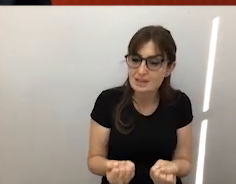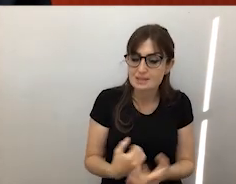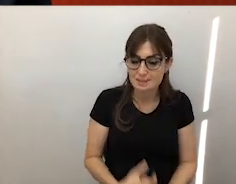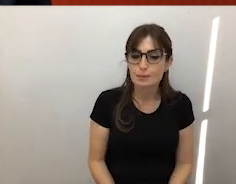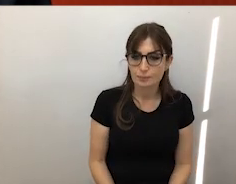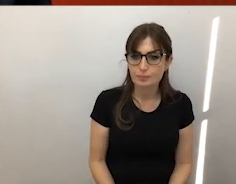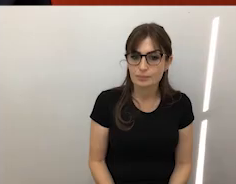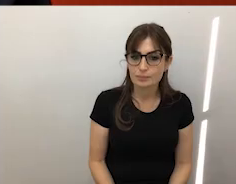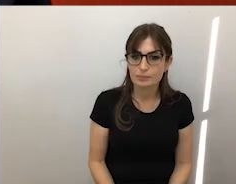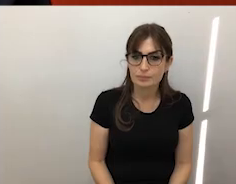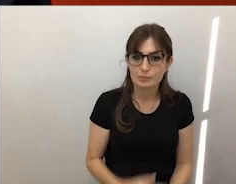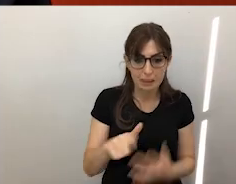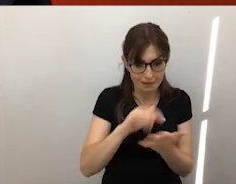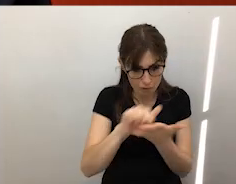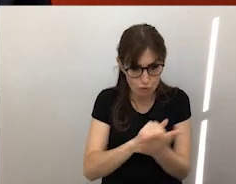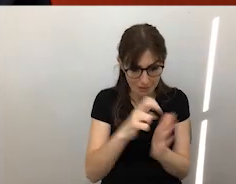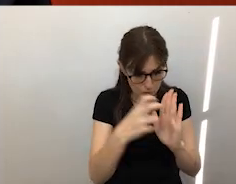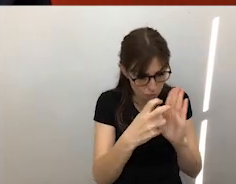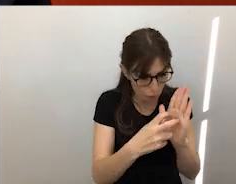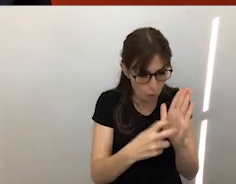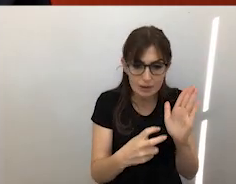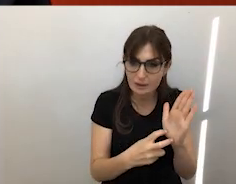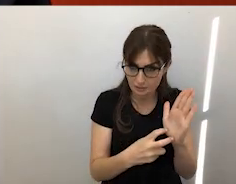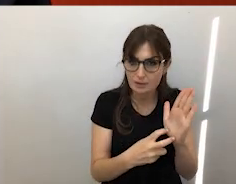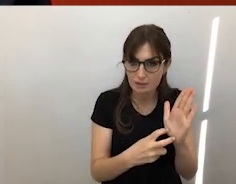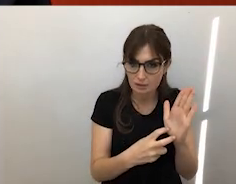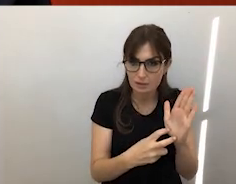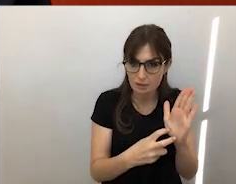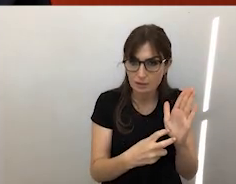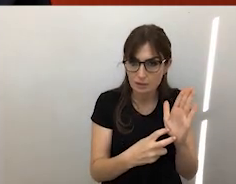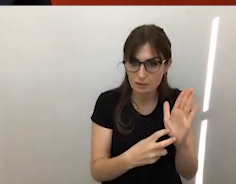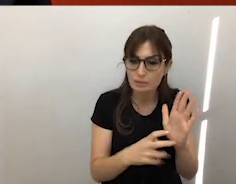or incurred, whether they have been correctly recorded on an accruals basis